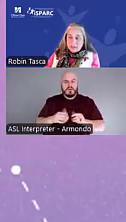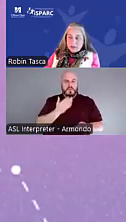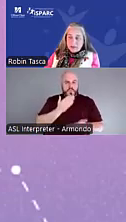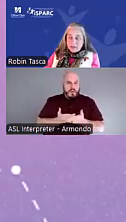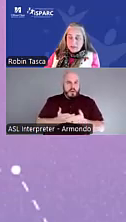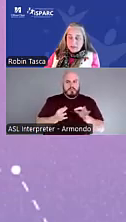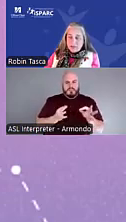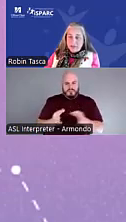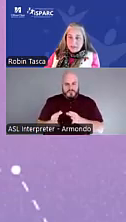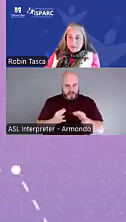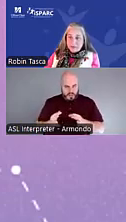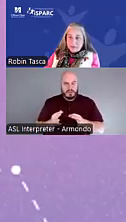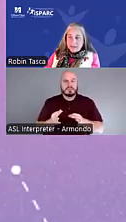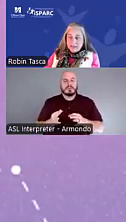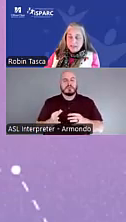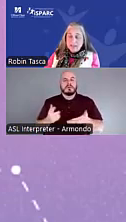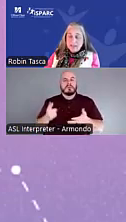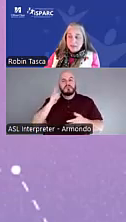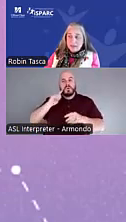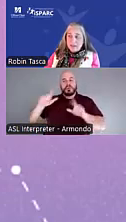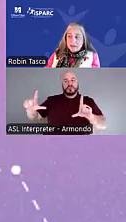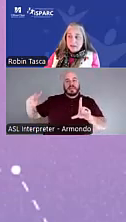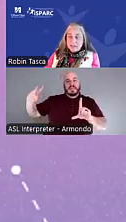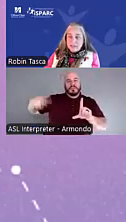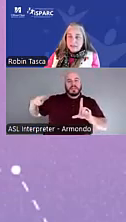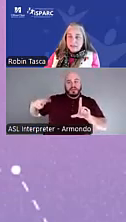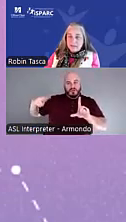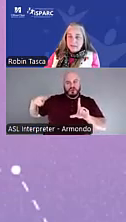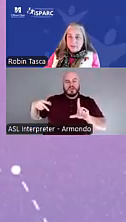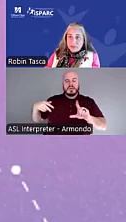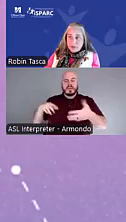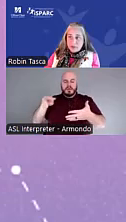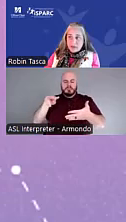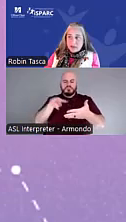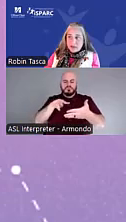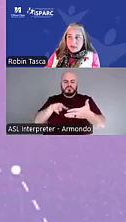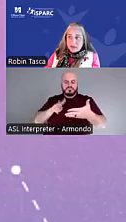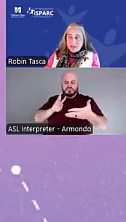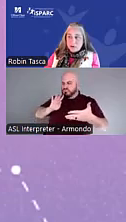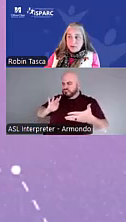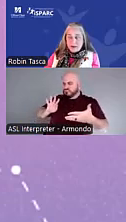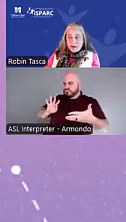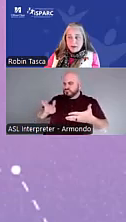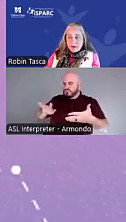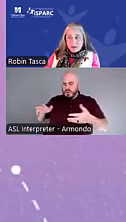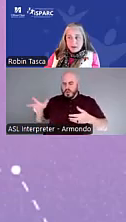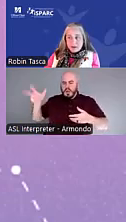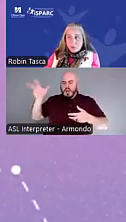that their screen reader can utilize so that they can understand and visualize in their mind